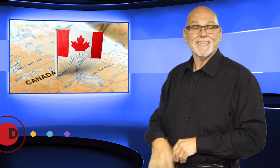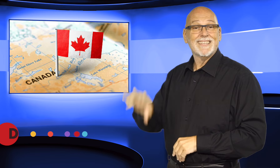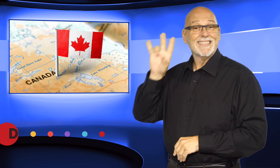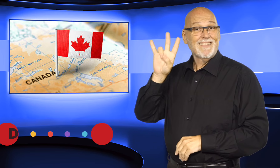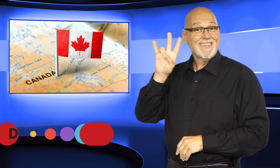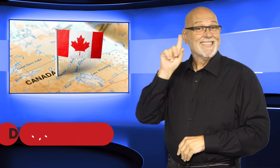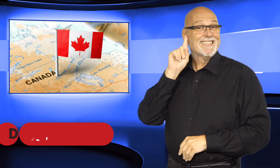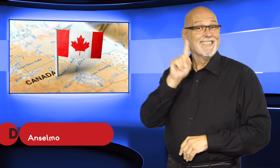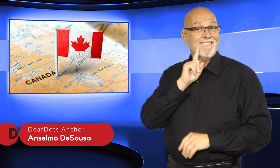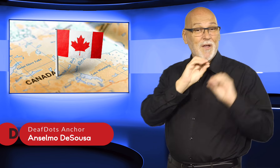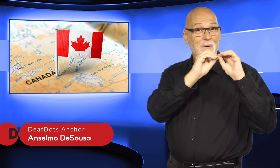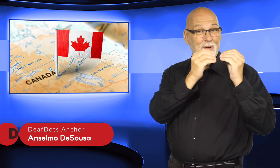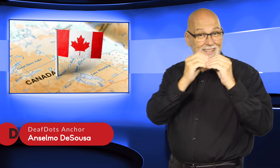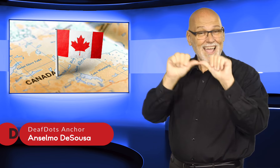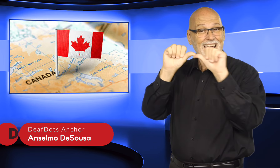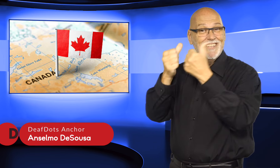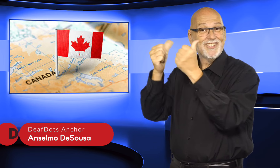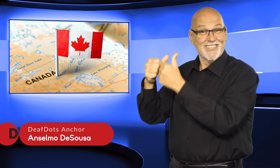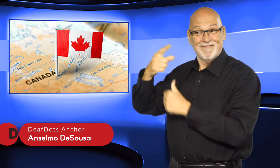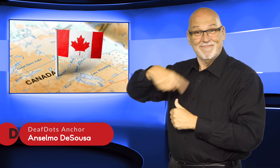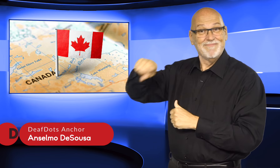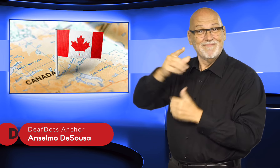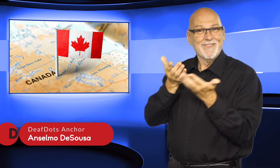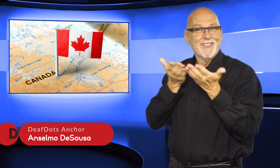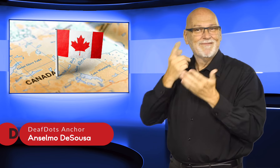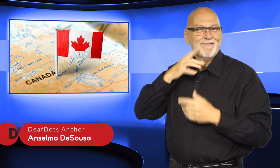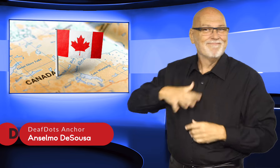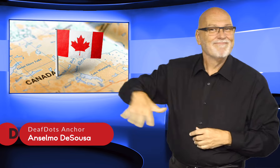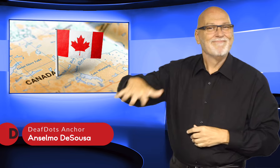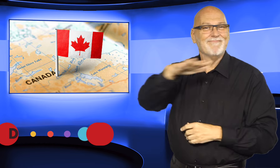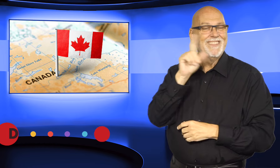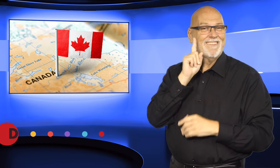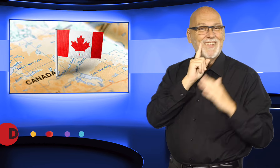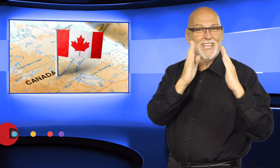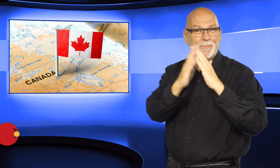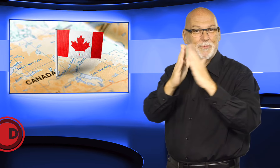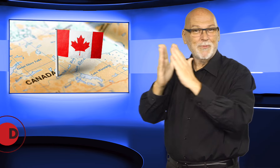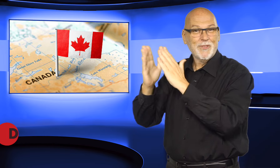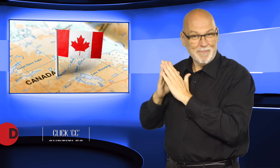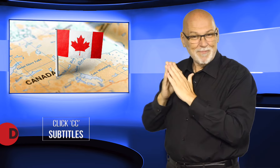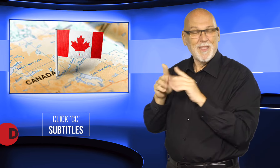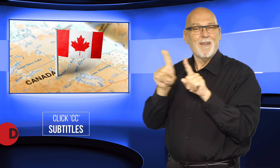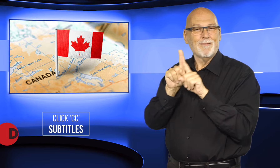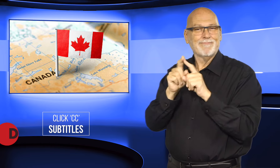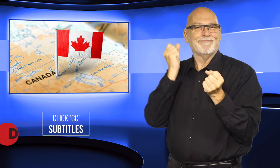[ANSELMO]: Seven Deaf organizations, agencies serving the Deaf community,